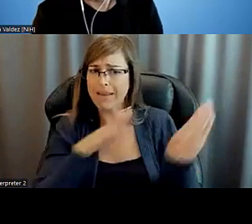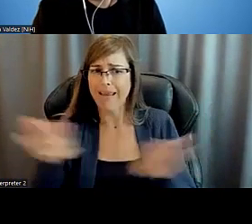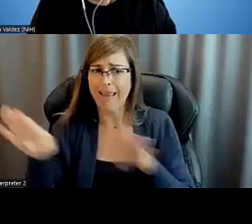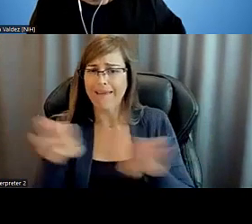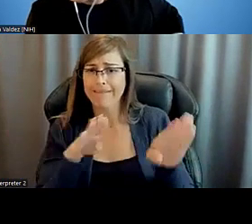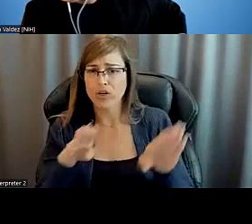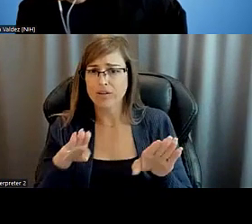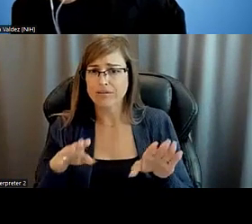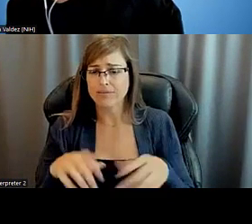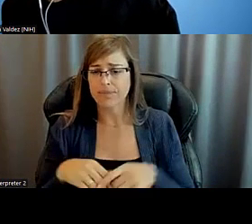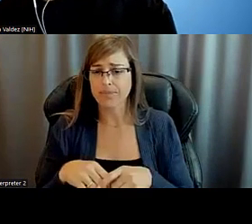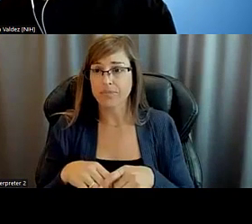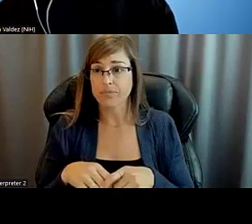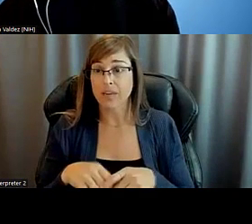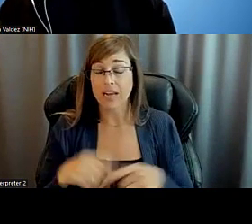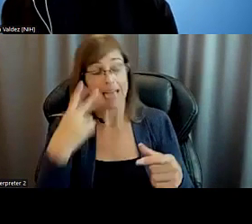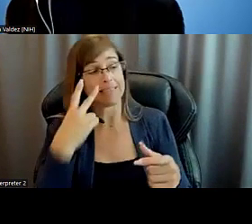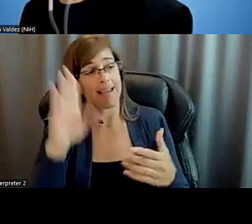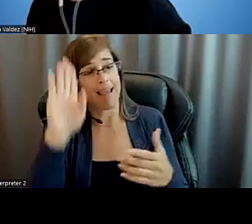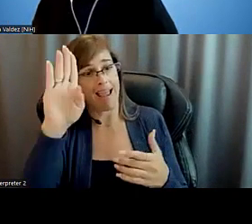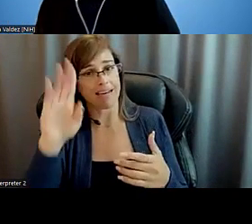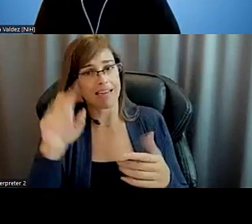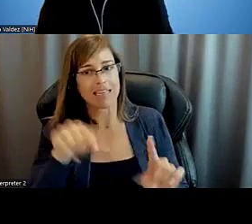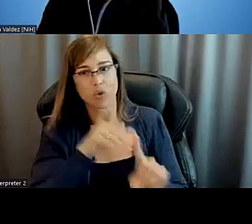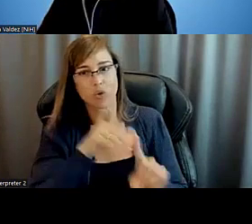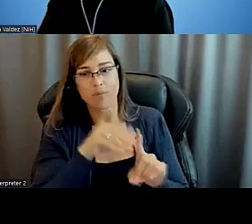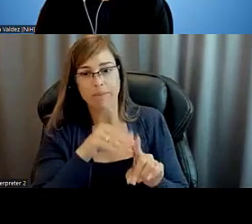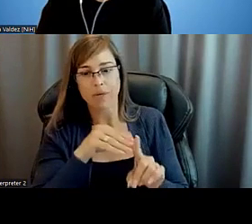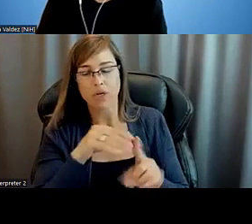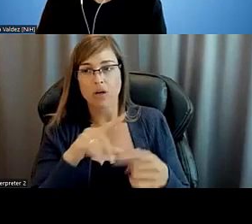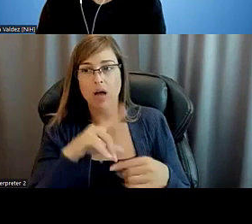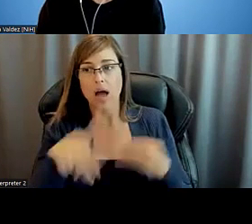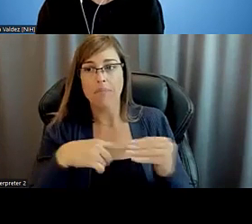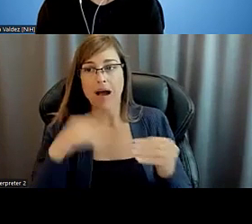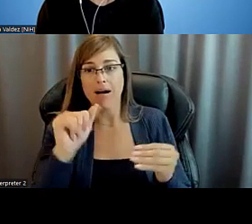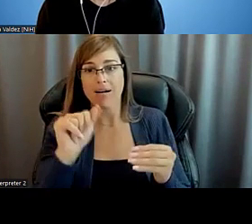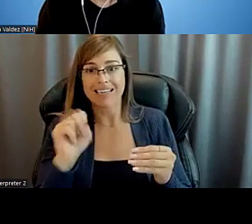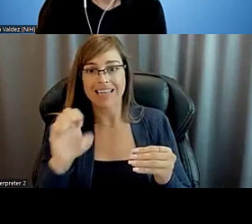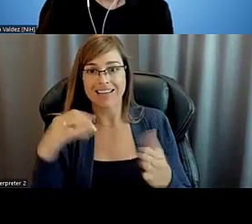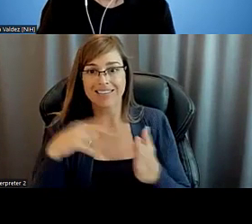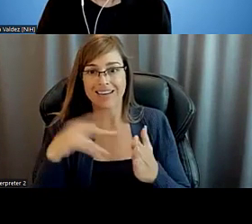and just a reminder, this is to sort of to .. regarding the case studies not for additional questions.